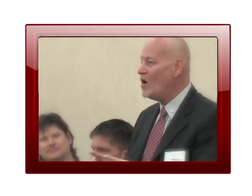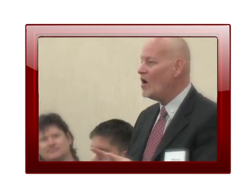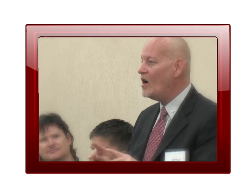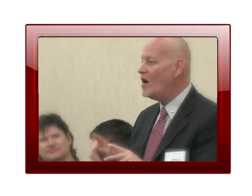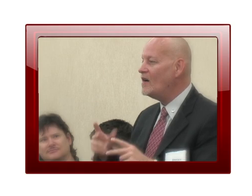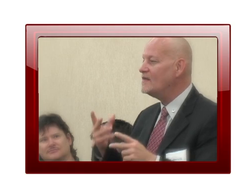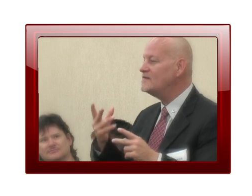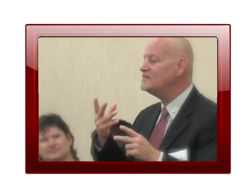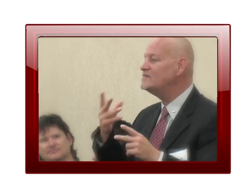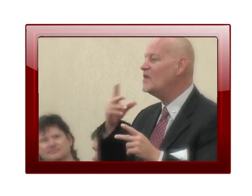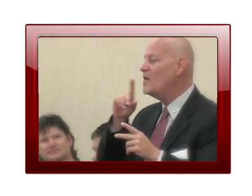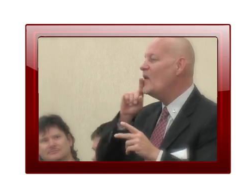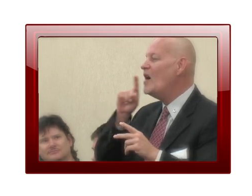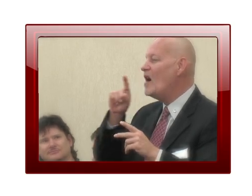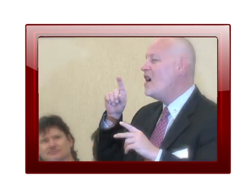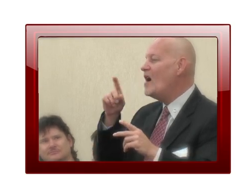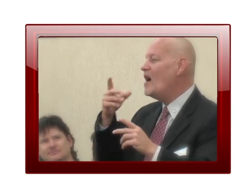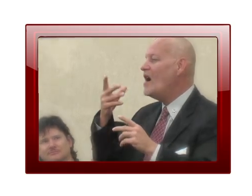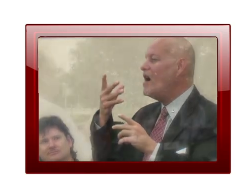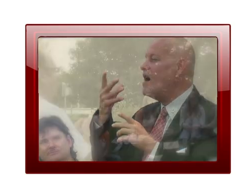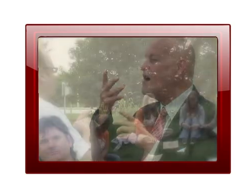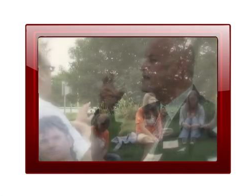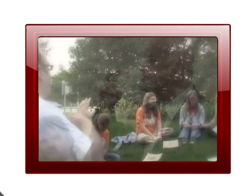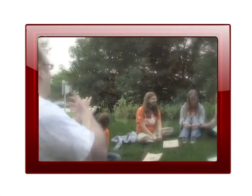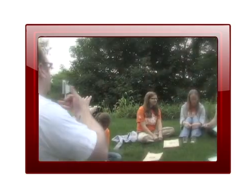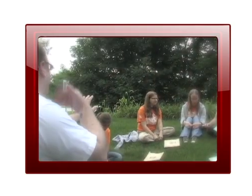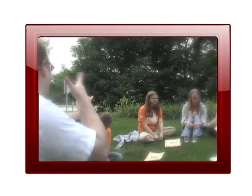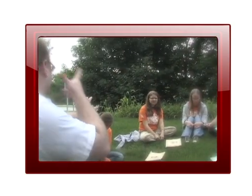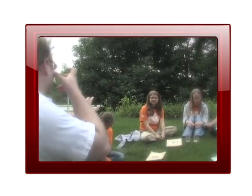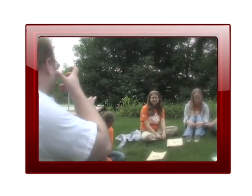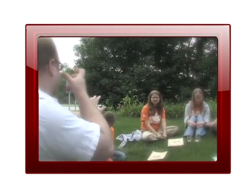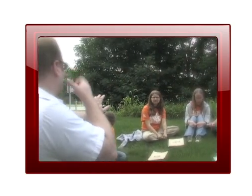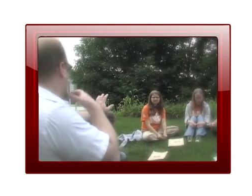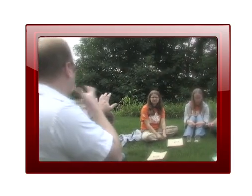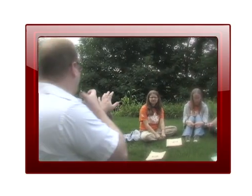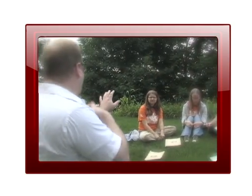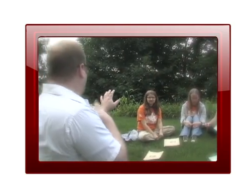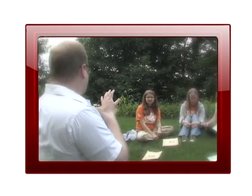This is an exception to person first language rules.